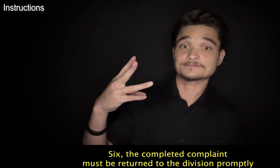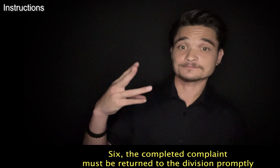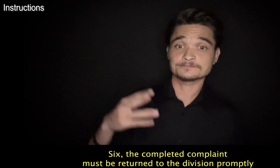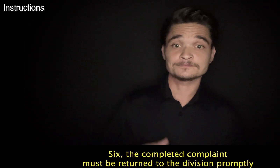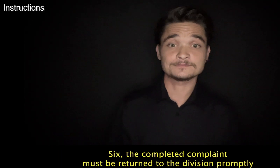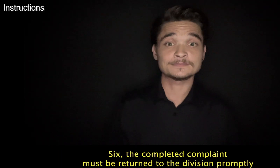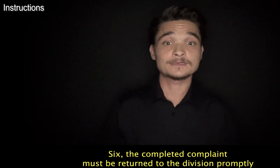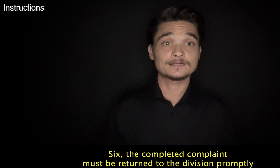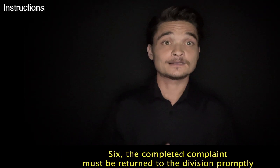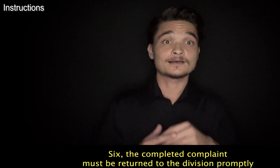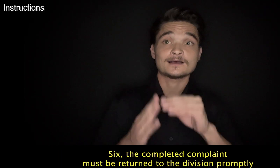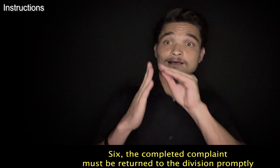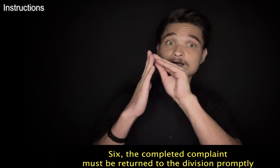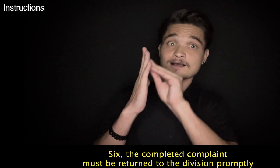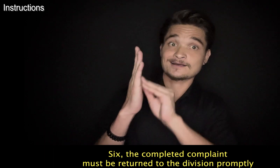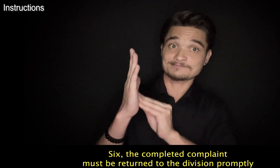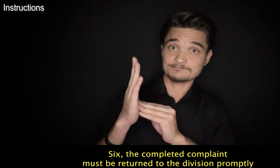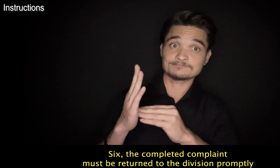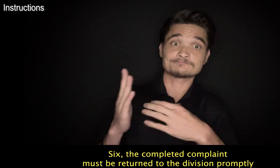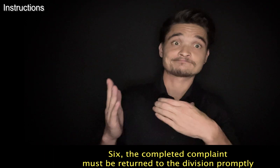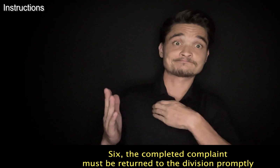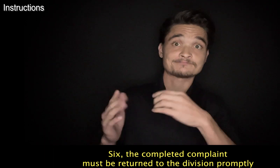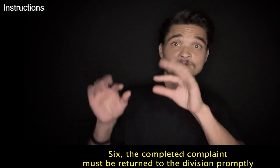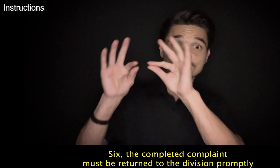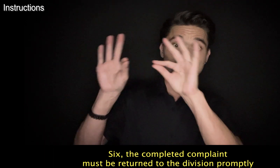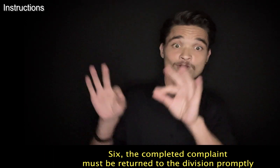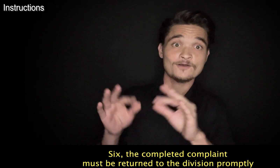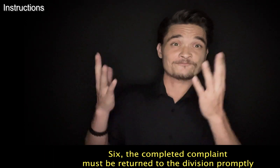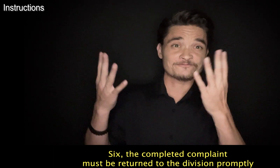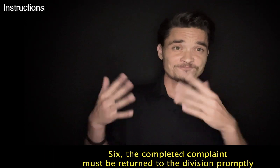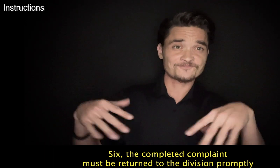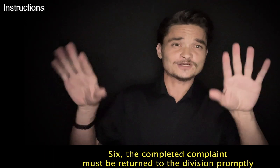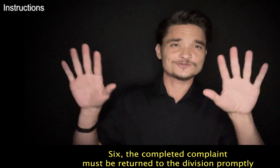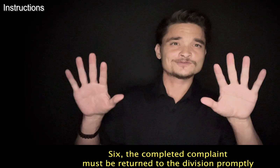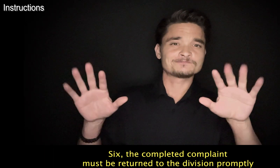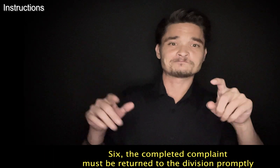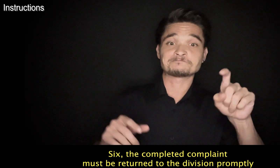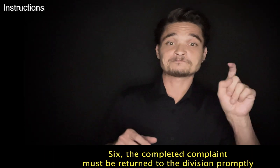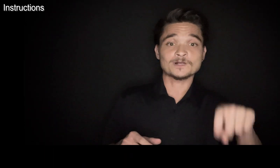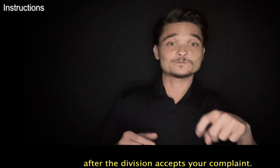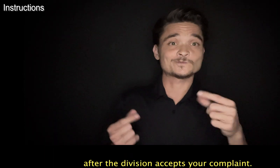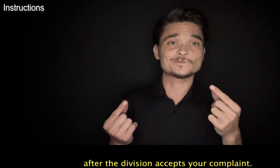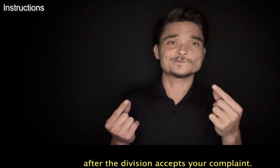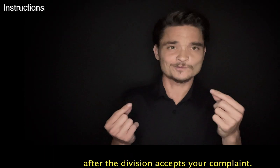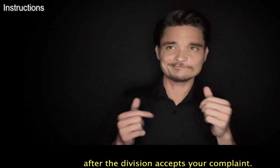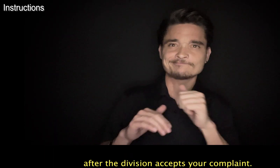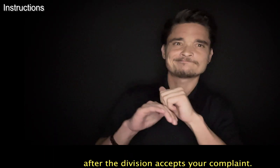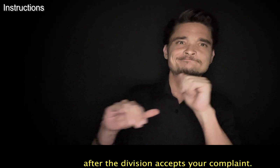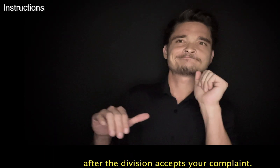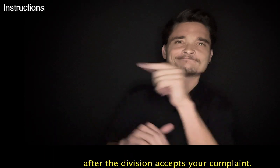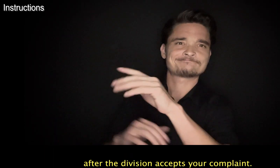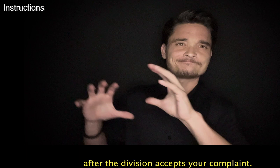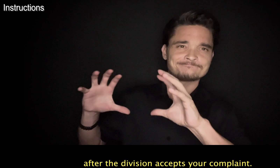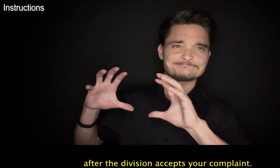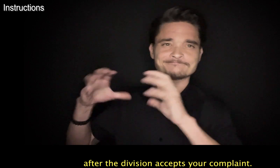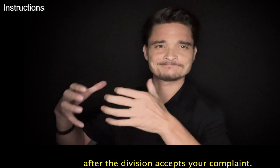Six, the completed complaint must be returned to the division promptly after the division accepts your complaint.